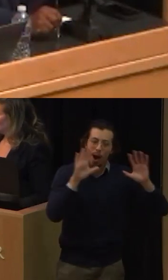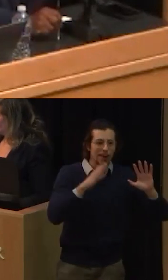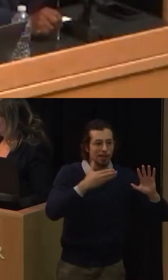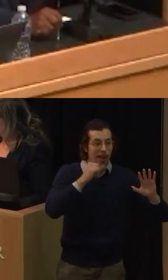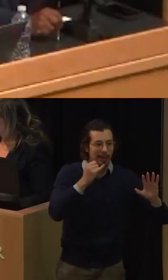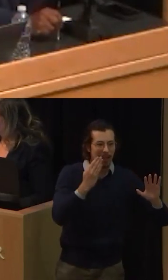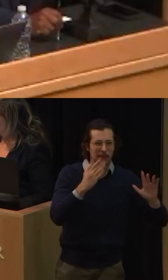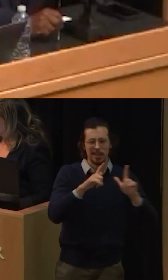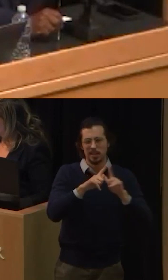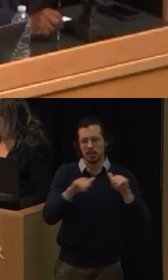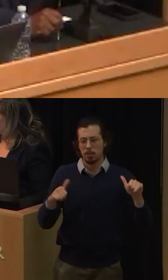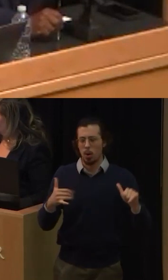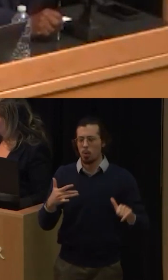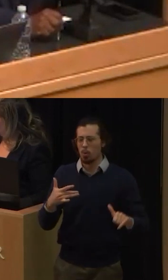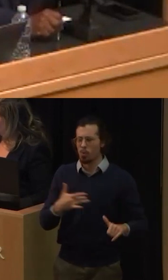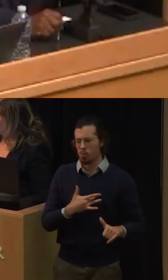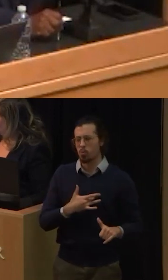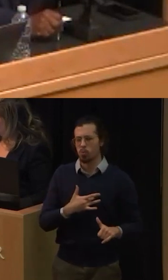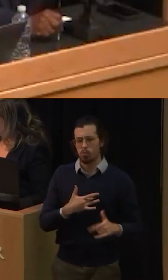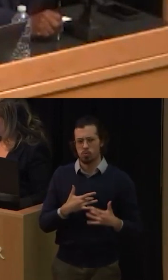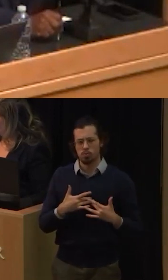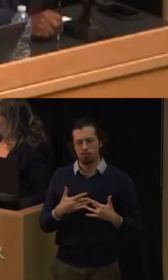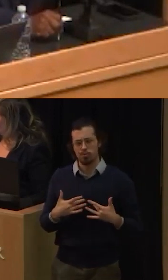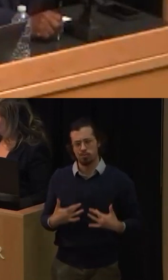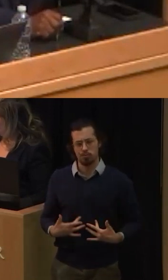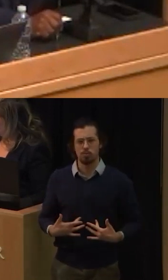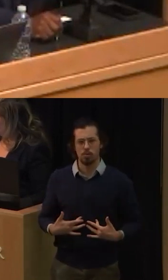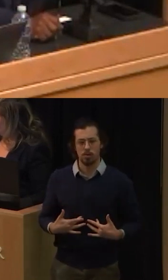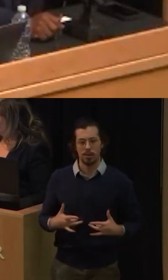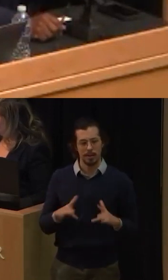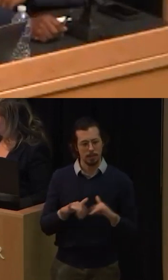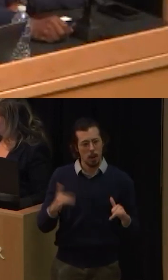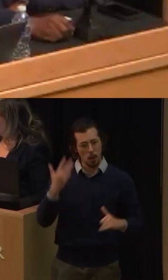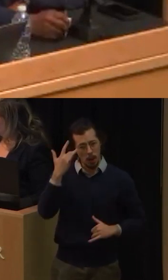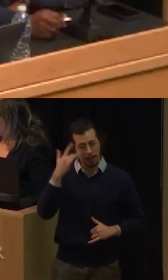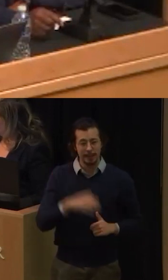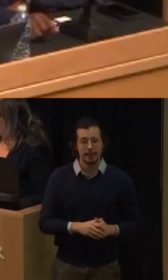and one of the most vexing jobs that someone can hold, and the reason why it's such a vexing job